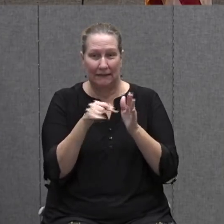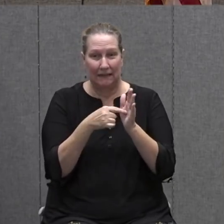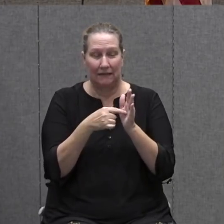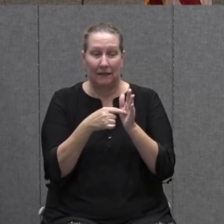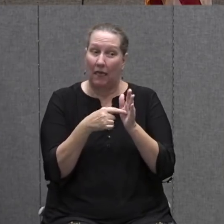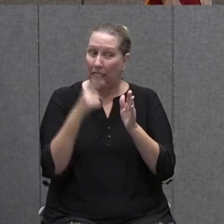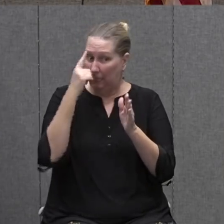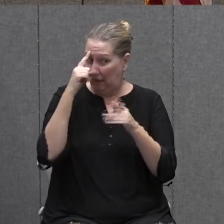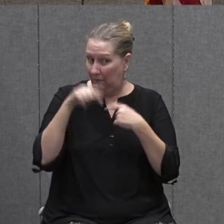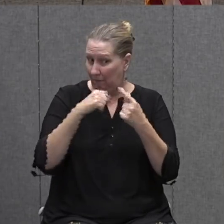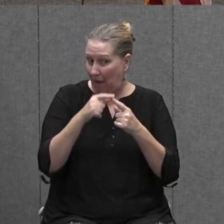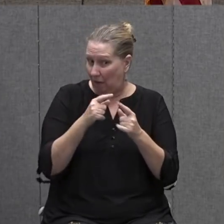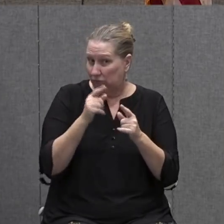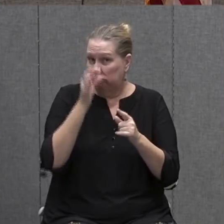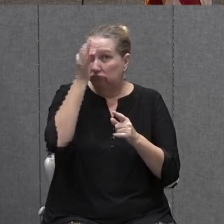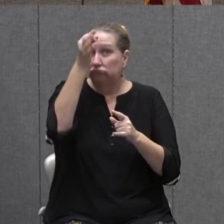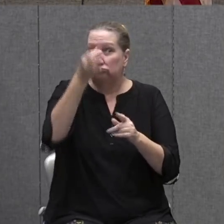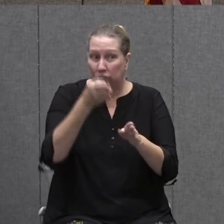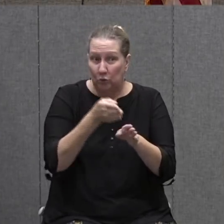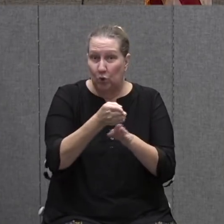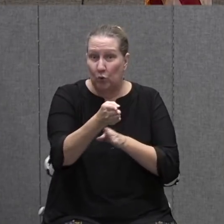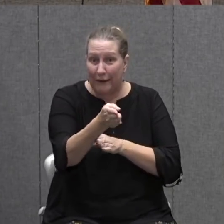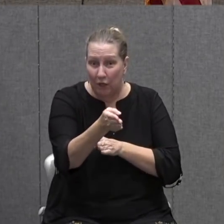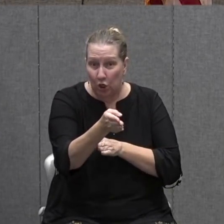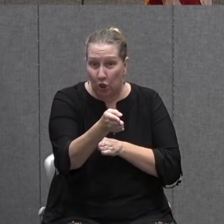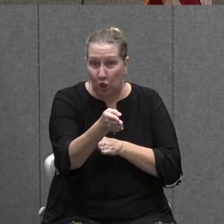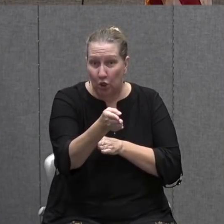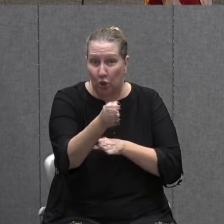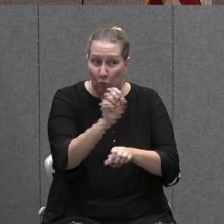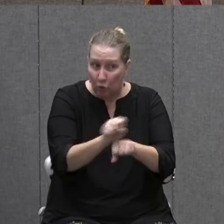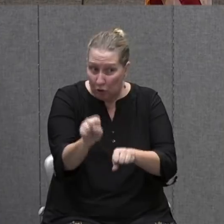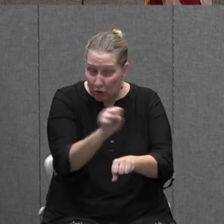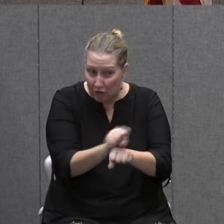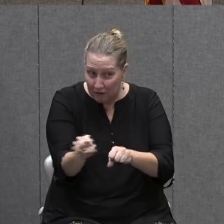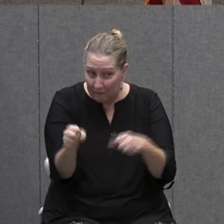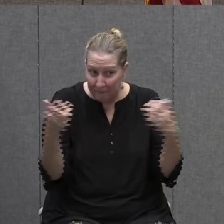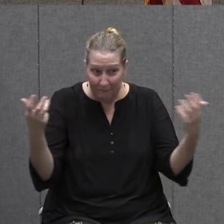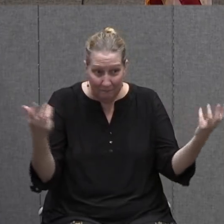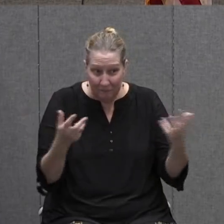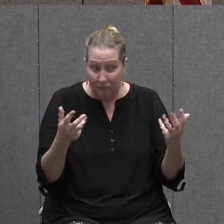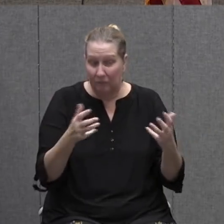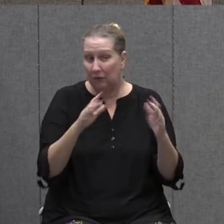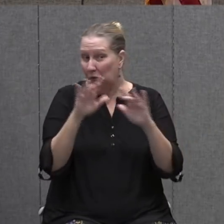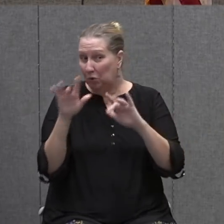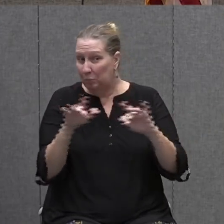or do you want to be a computer programmer or a coder? What would you need to do to do that?